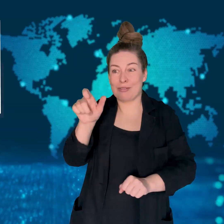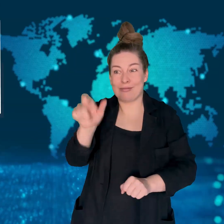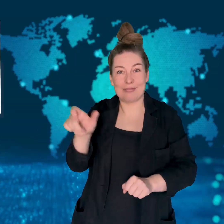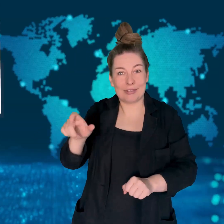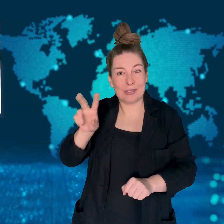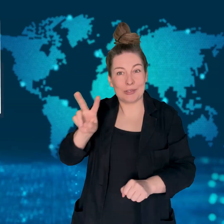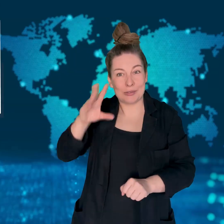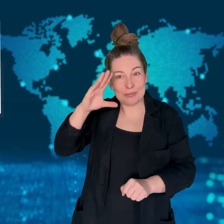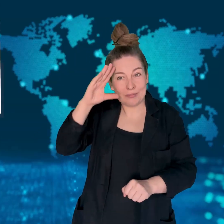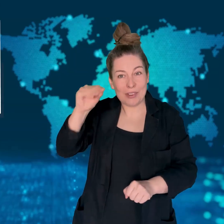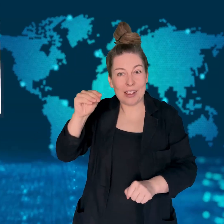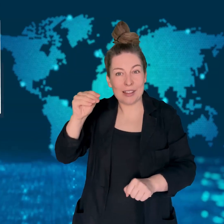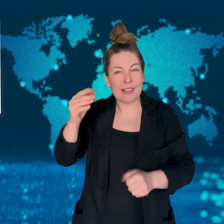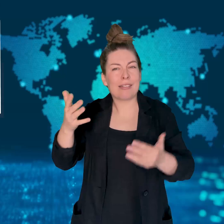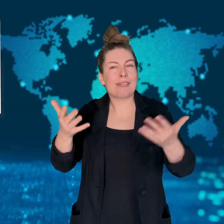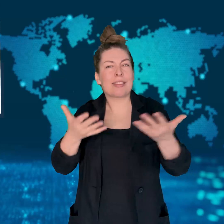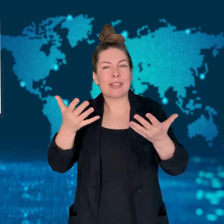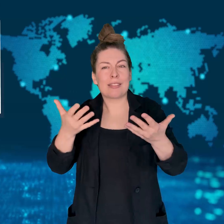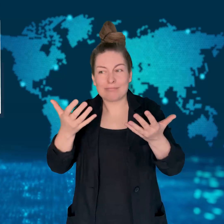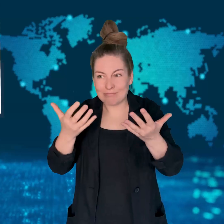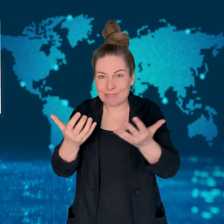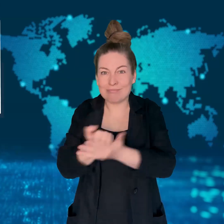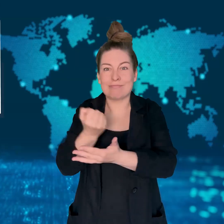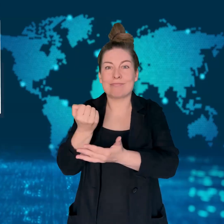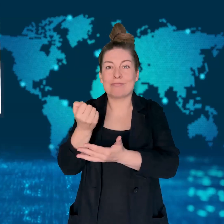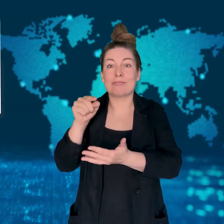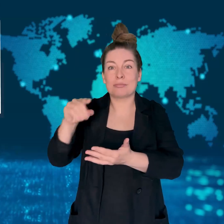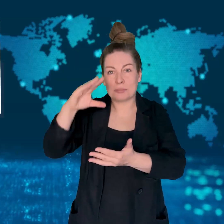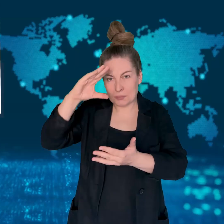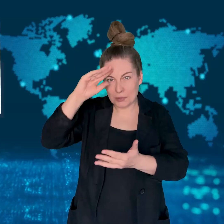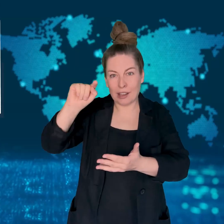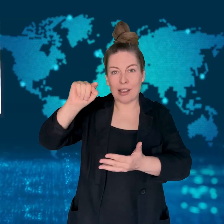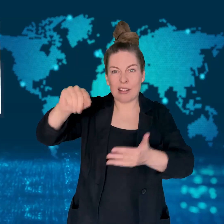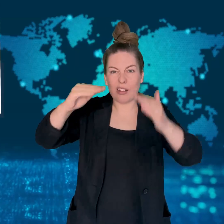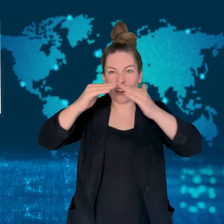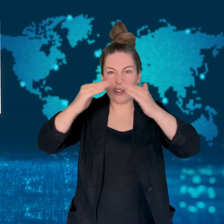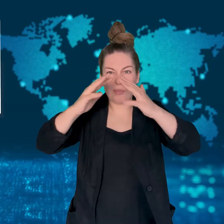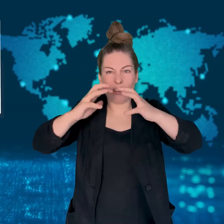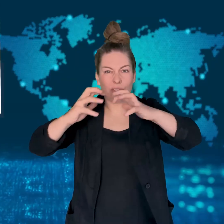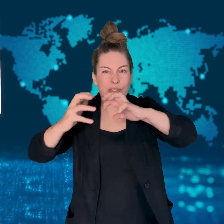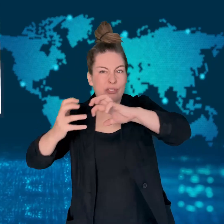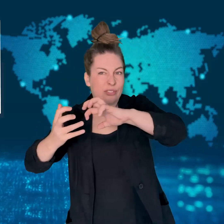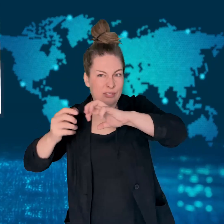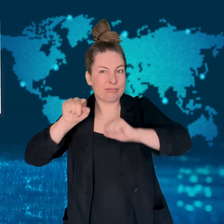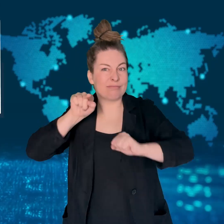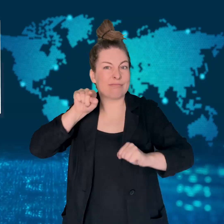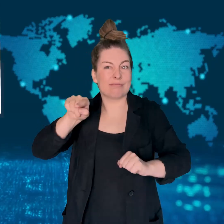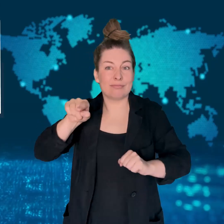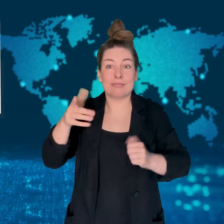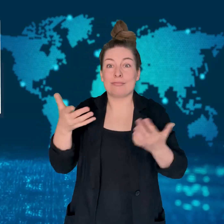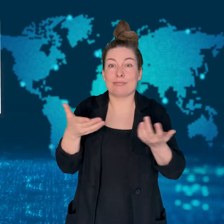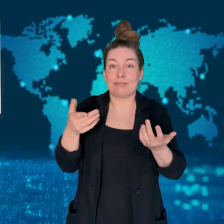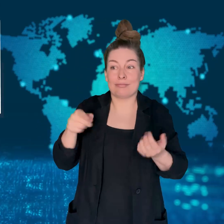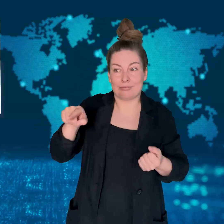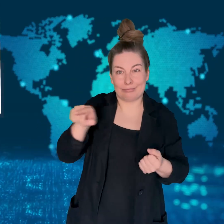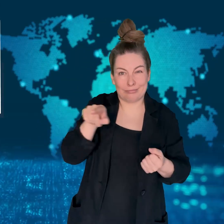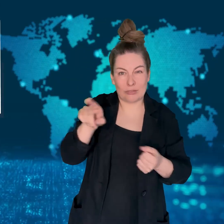The scammers had pretended to be a European-looking woman